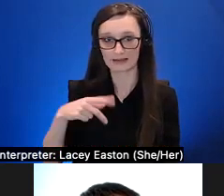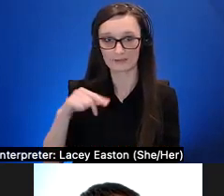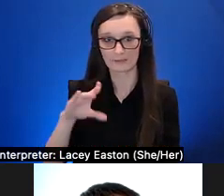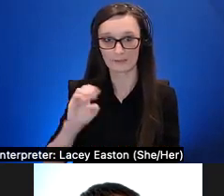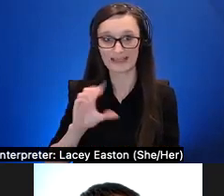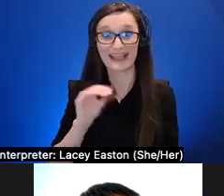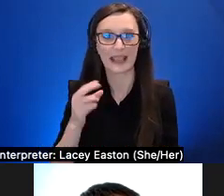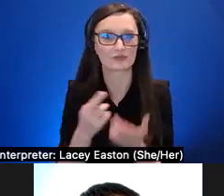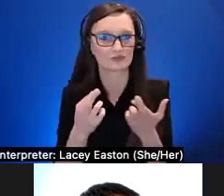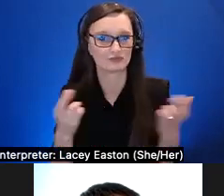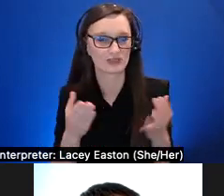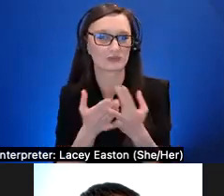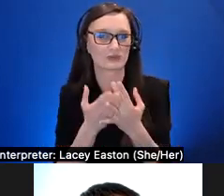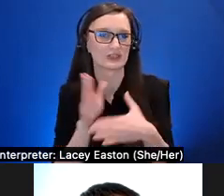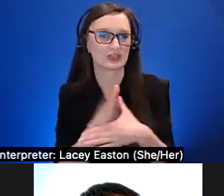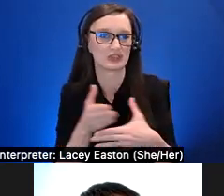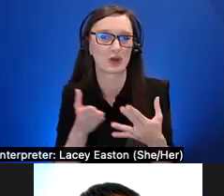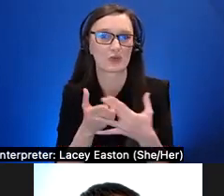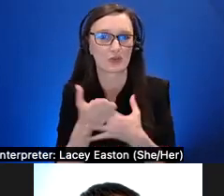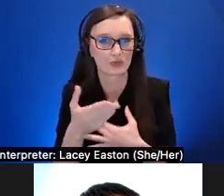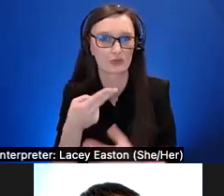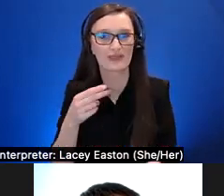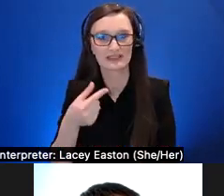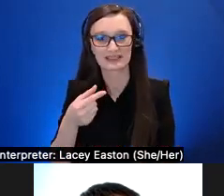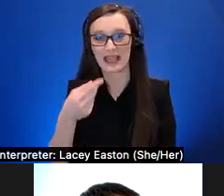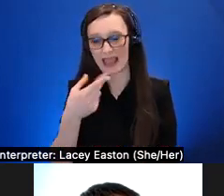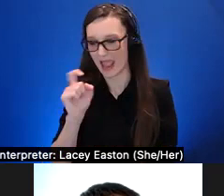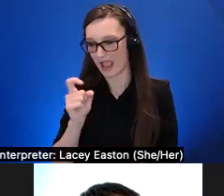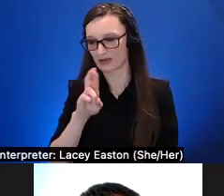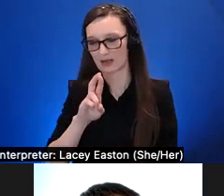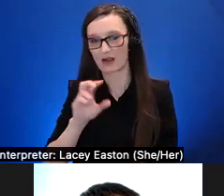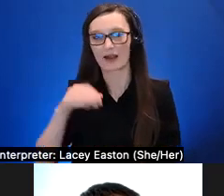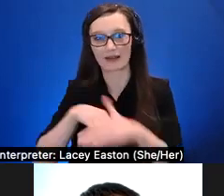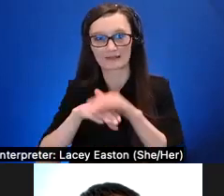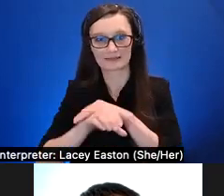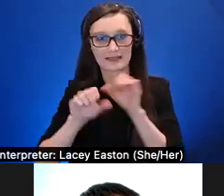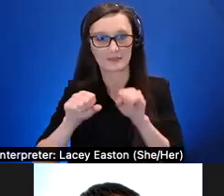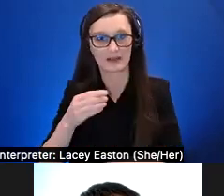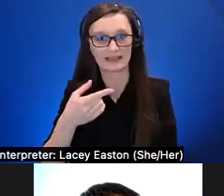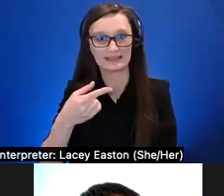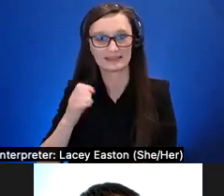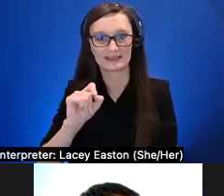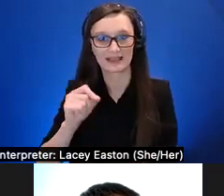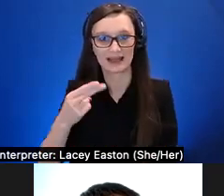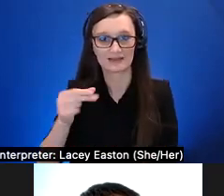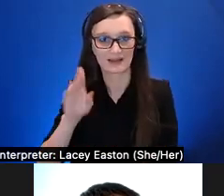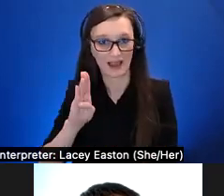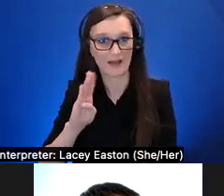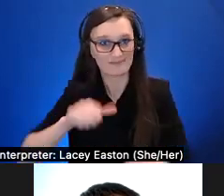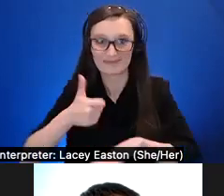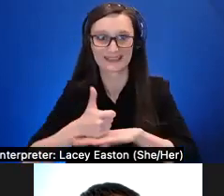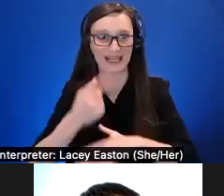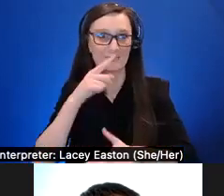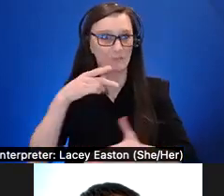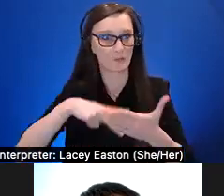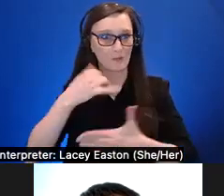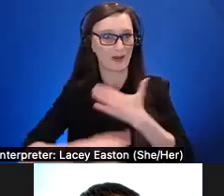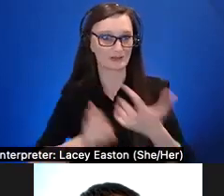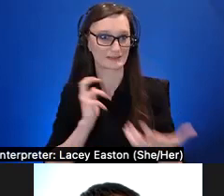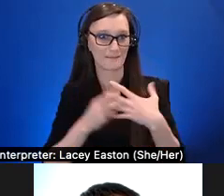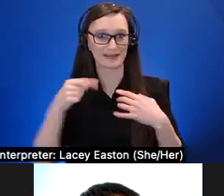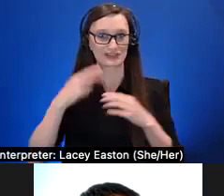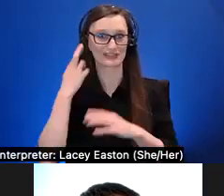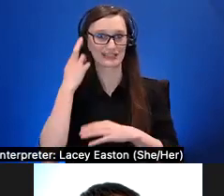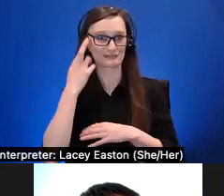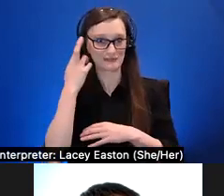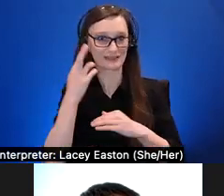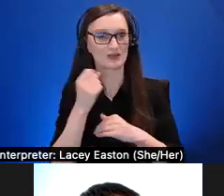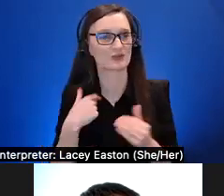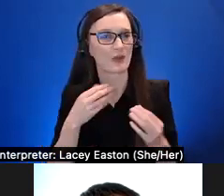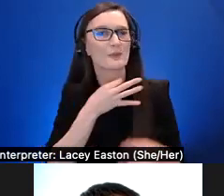XR accessibility get help -- accessibility GitHub. I'd be curious to hear what tools you use or if